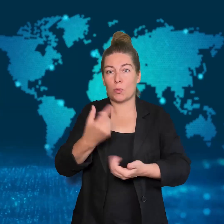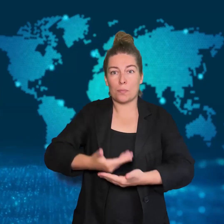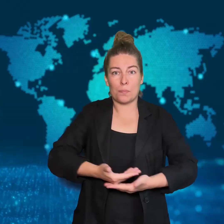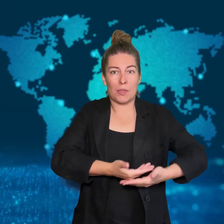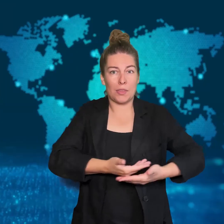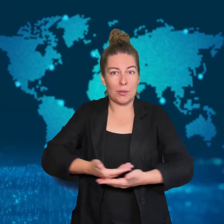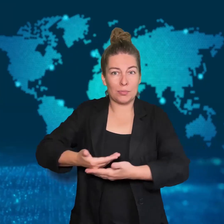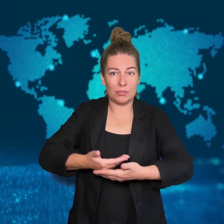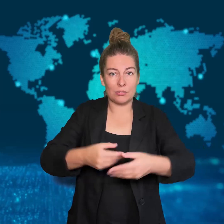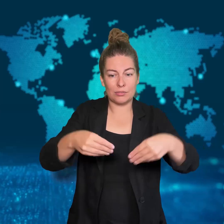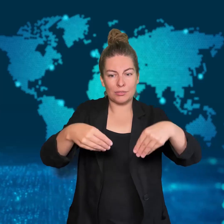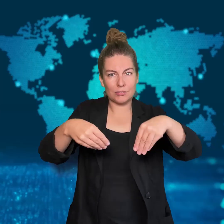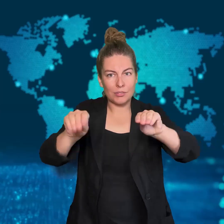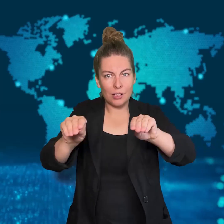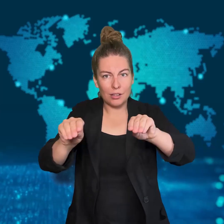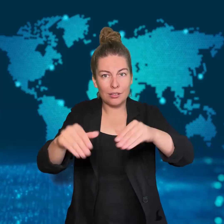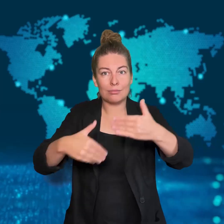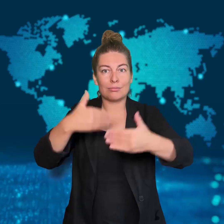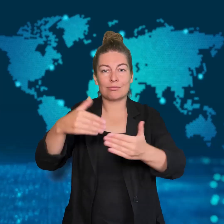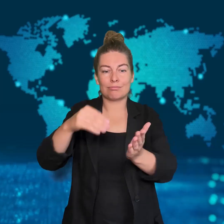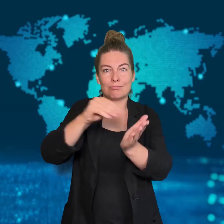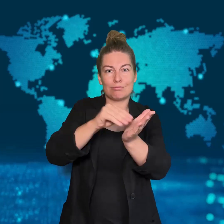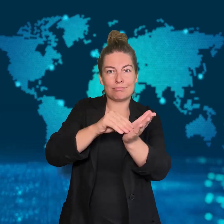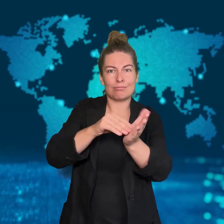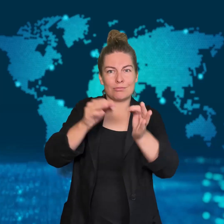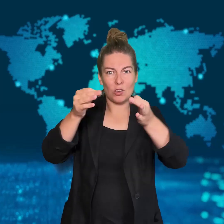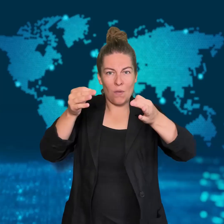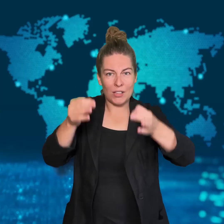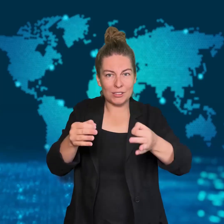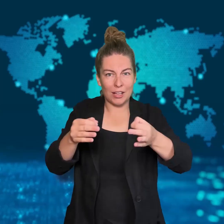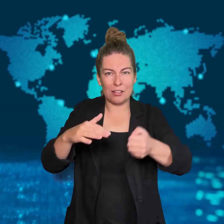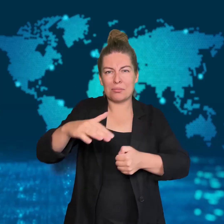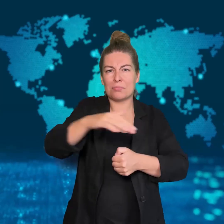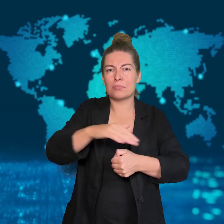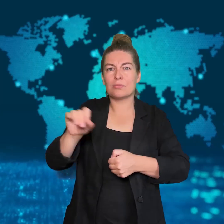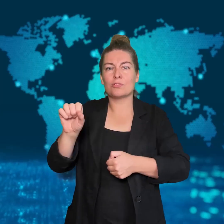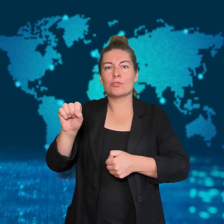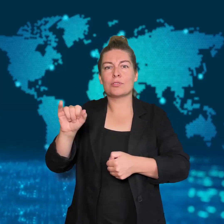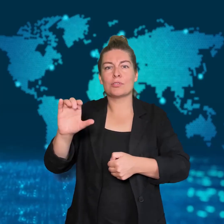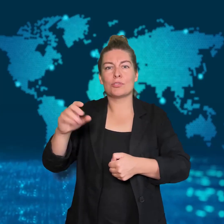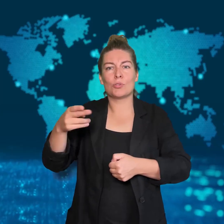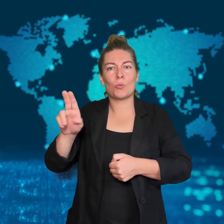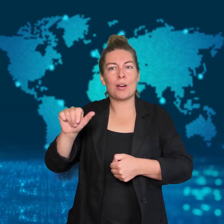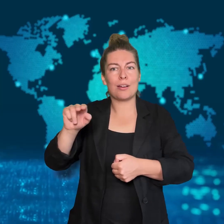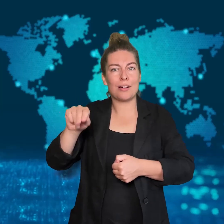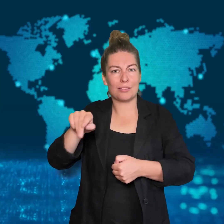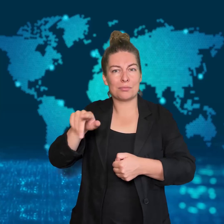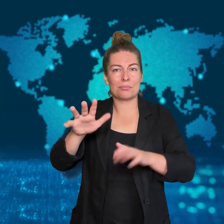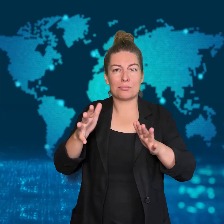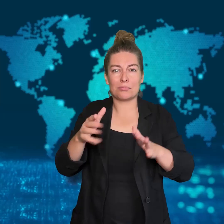Working with the hospital, he claims to have uncovered the sale of the babies.